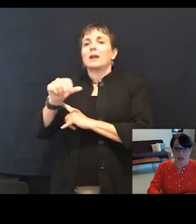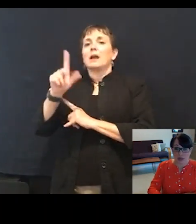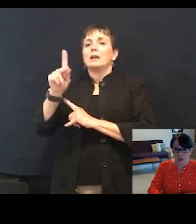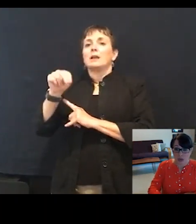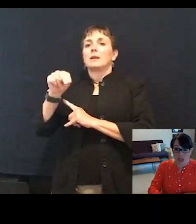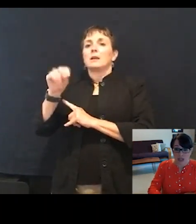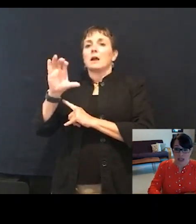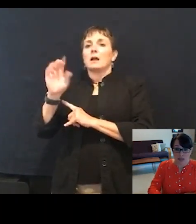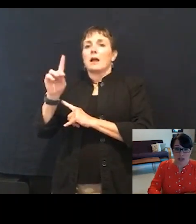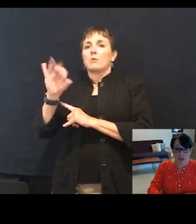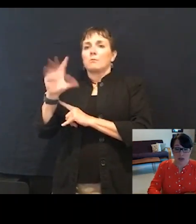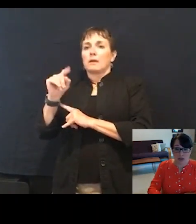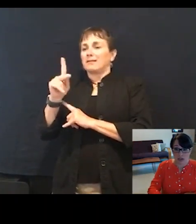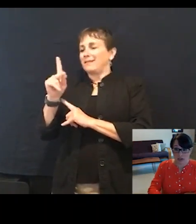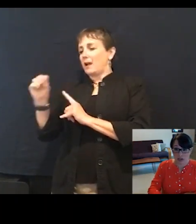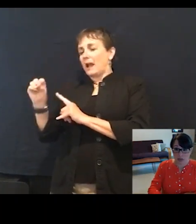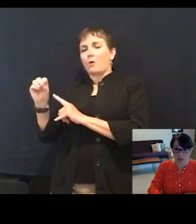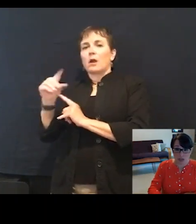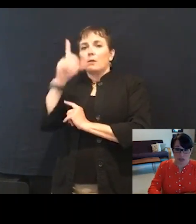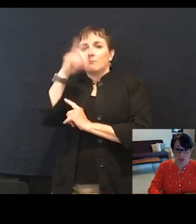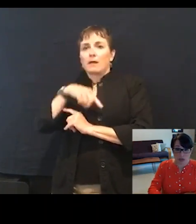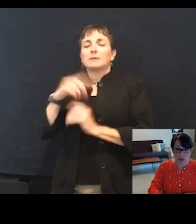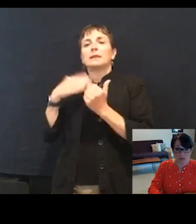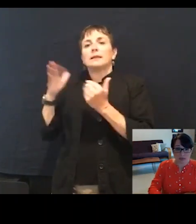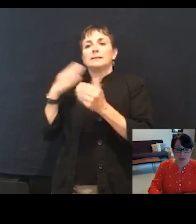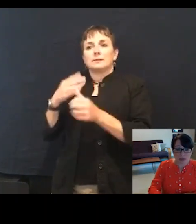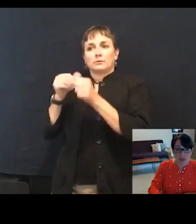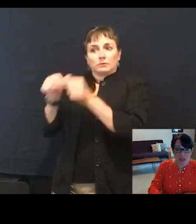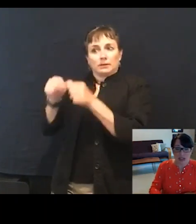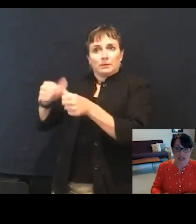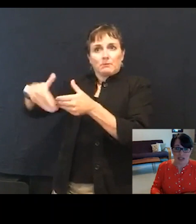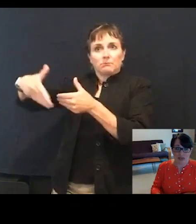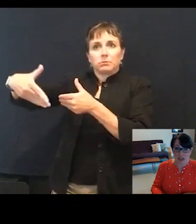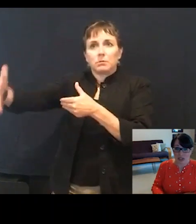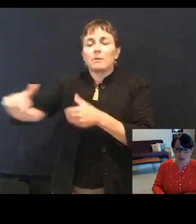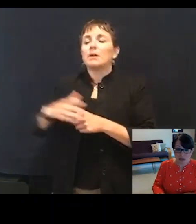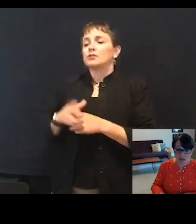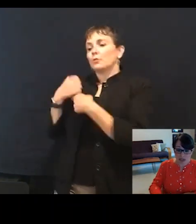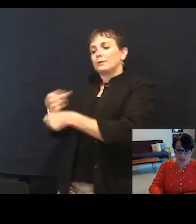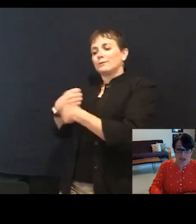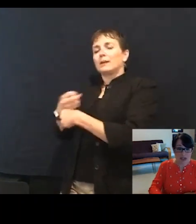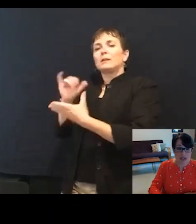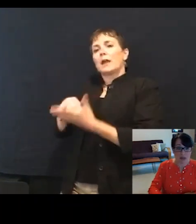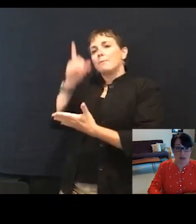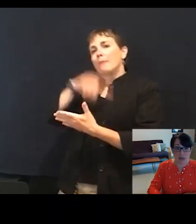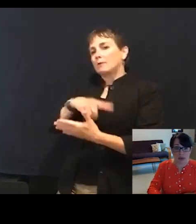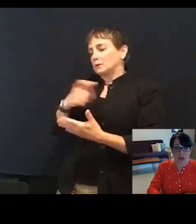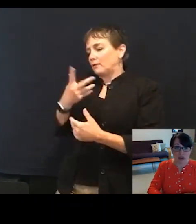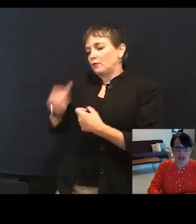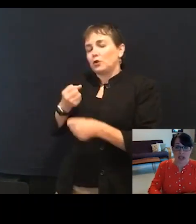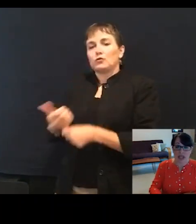And so we created that mouse model just a couple of years ago. It has a very simplified genotyping protocol,